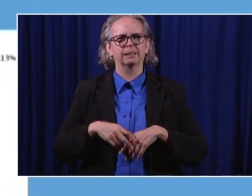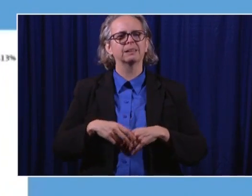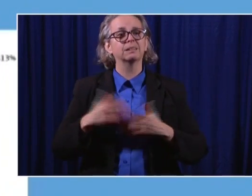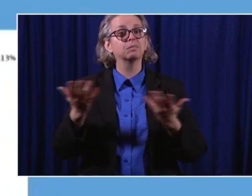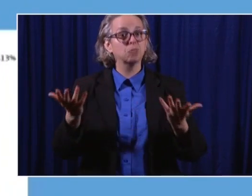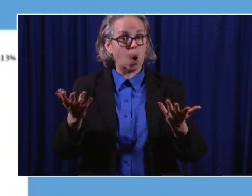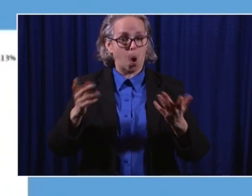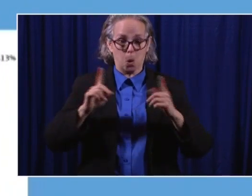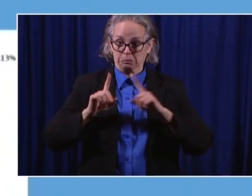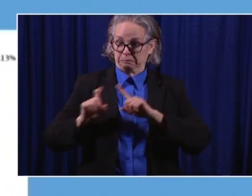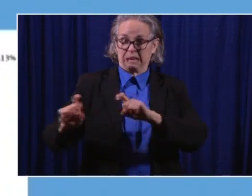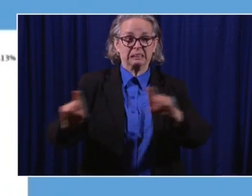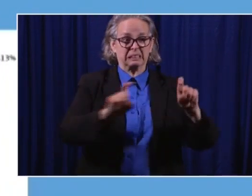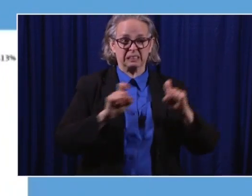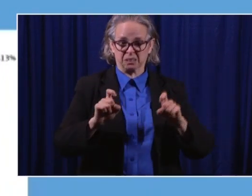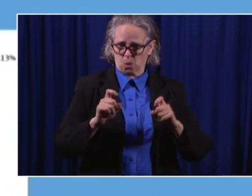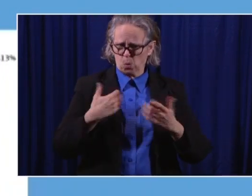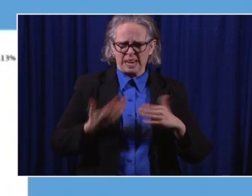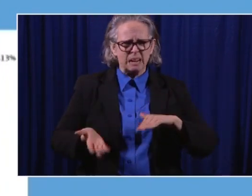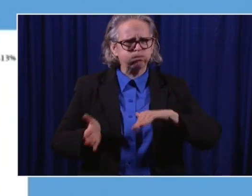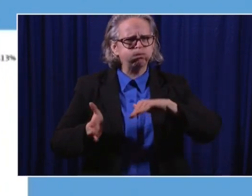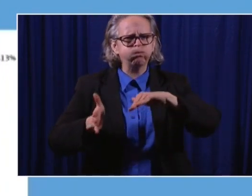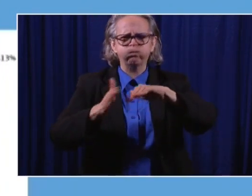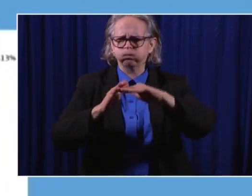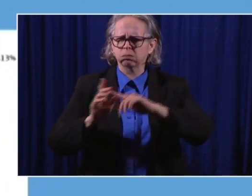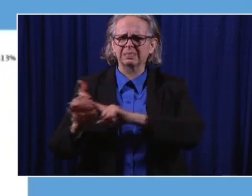THIS IS CASES VERSUS -- TESTING IT CONTINUES TO GO UP.